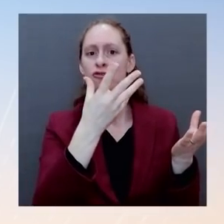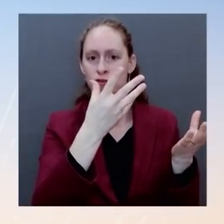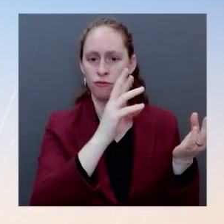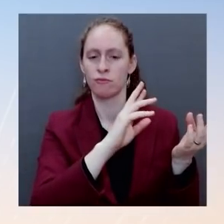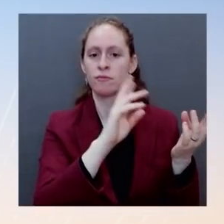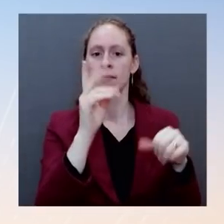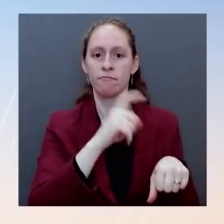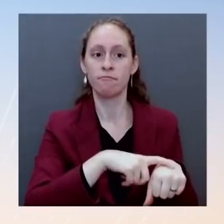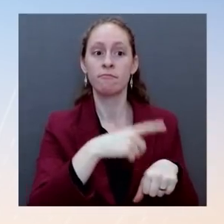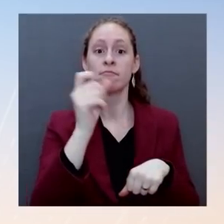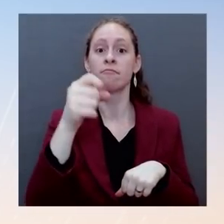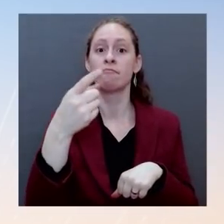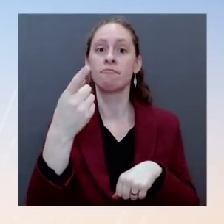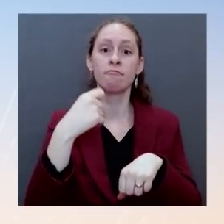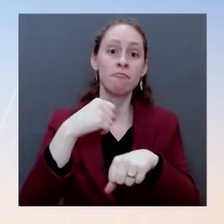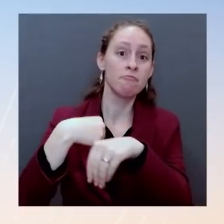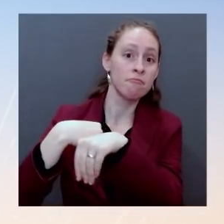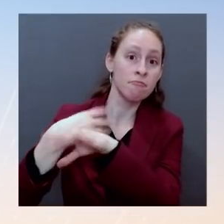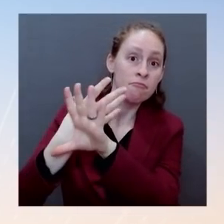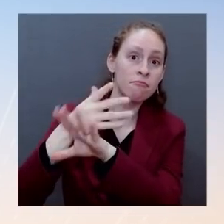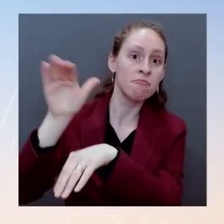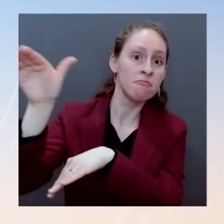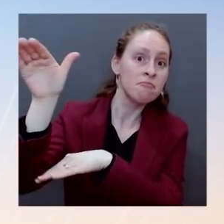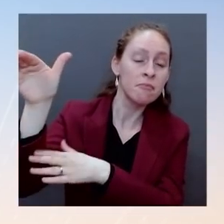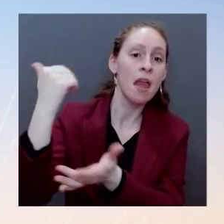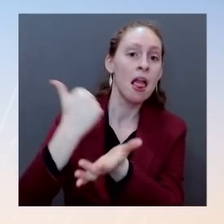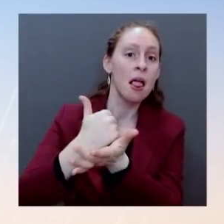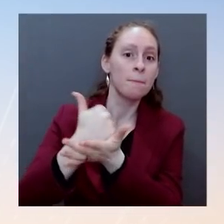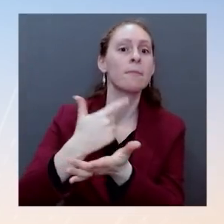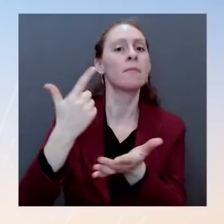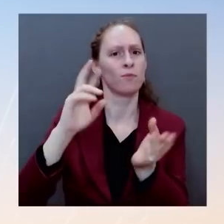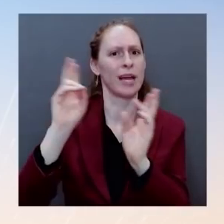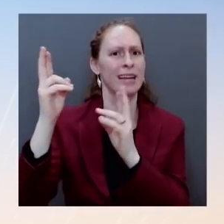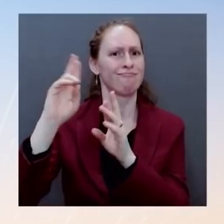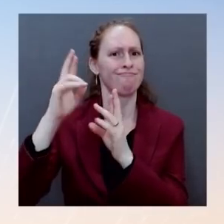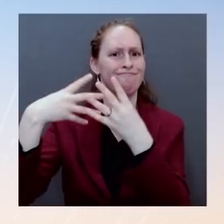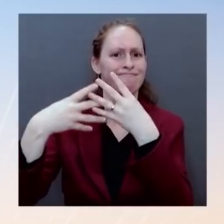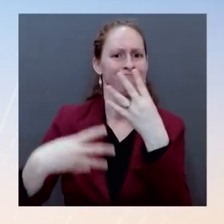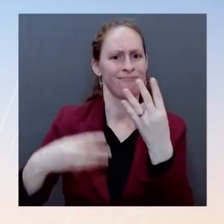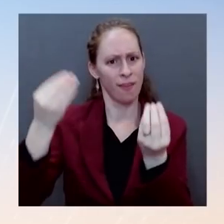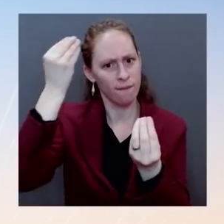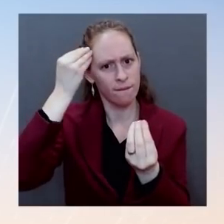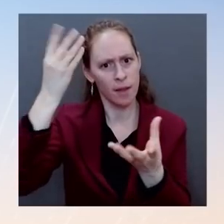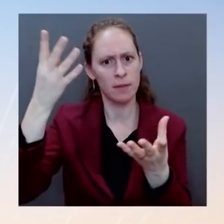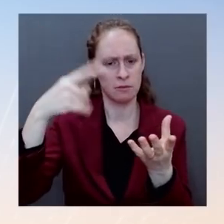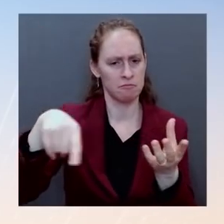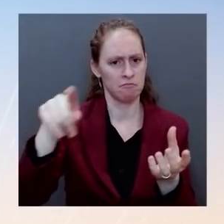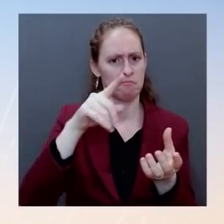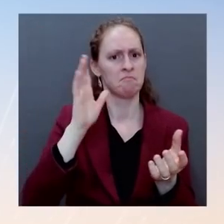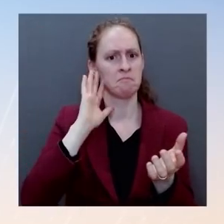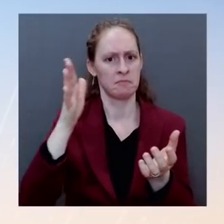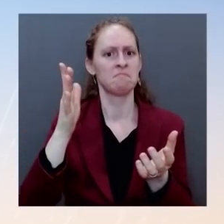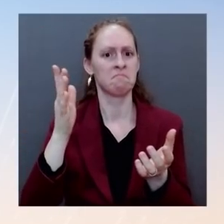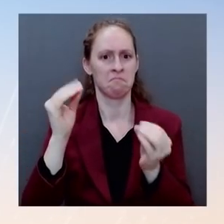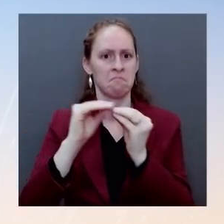So the American public can expect that later this week. And we also expect to have all contracts awarded for the 500 million